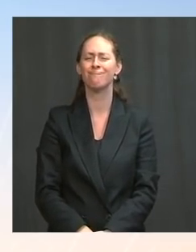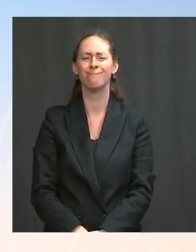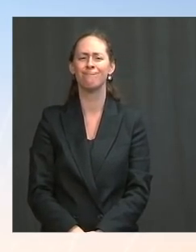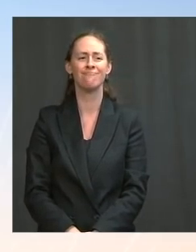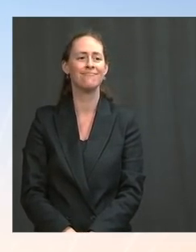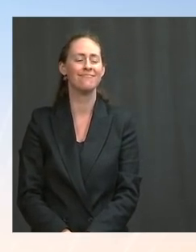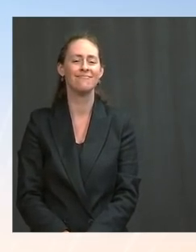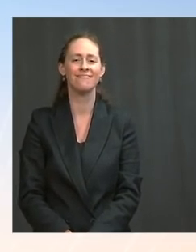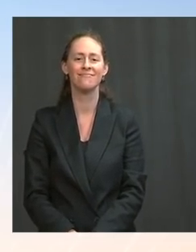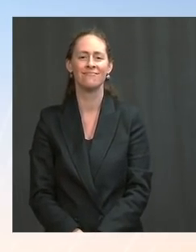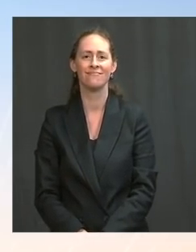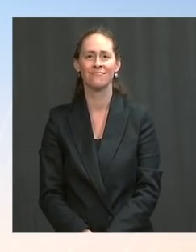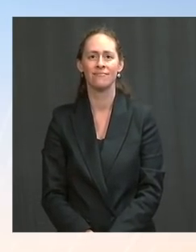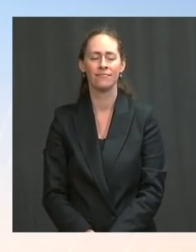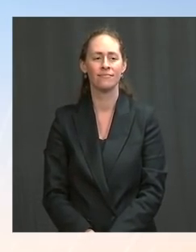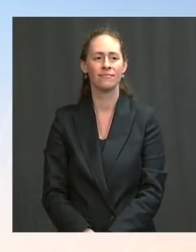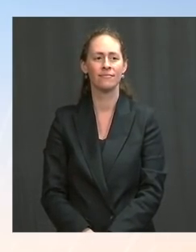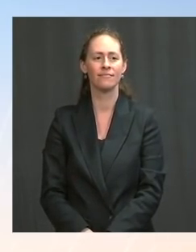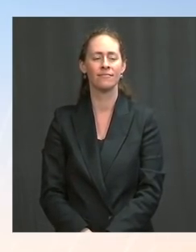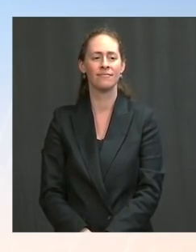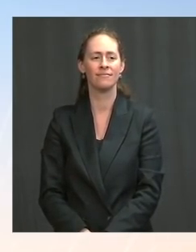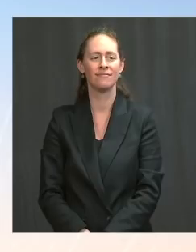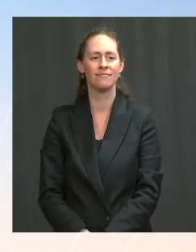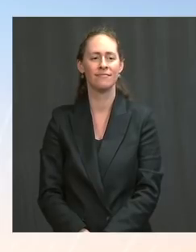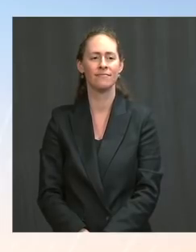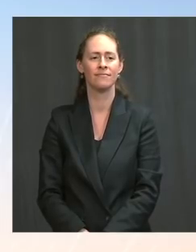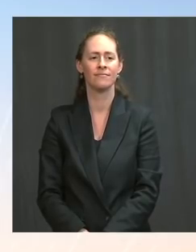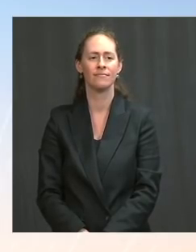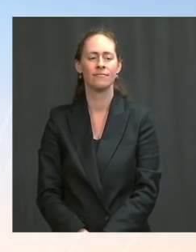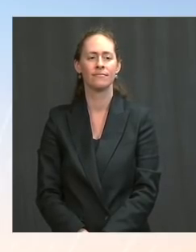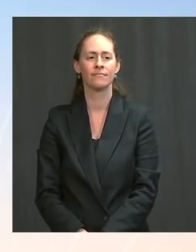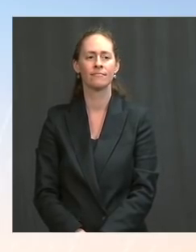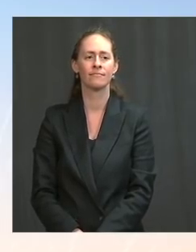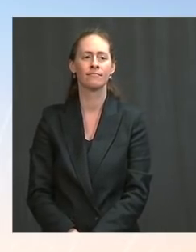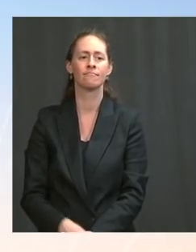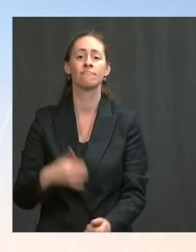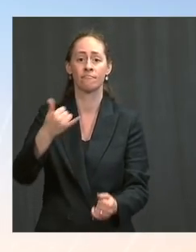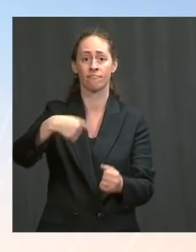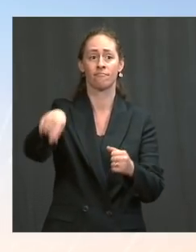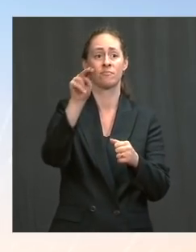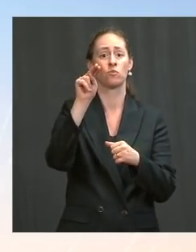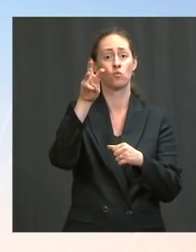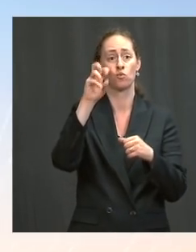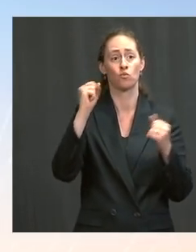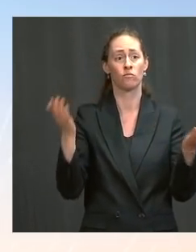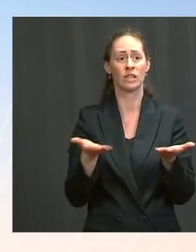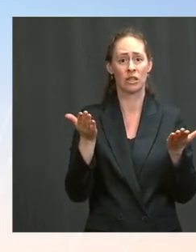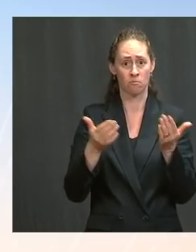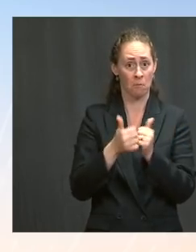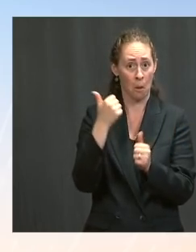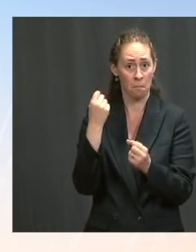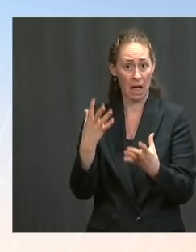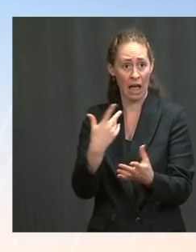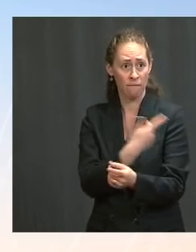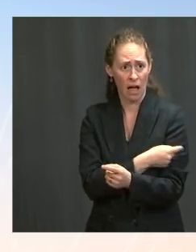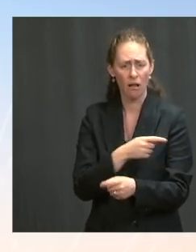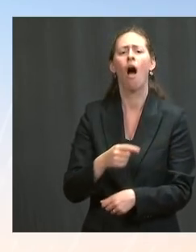Anita's question. >> Ms. Psaki: Sure. The Press: Most members of the press who come in here now are vaccinated -- Ms. Psaki: Yeah. The Press: -- and don't have to be tested every day. Ms. Psaki: Mm-hmm.